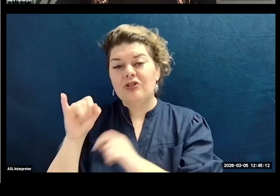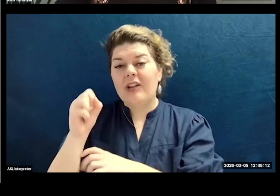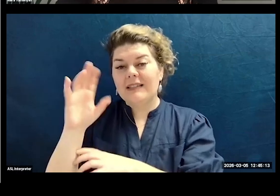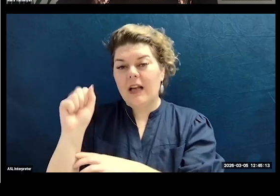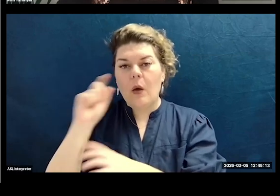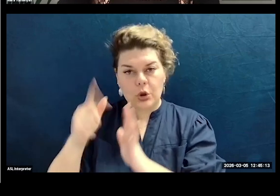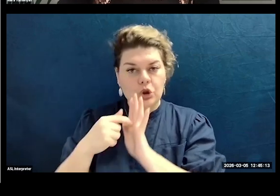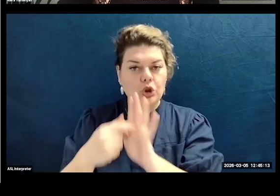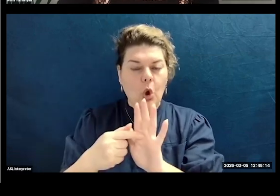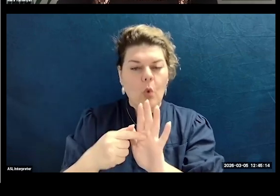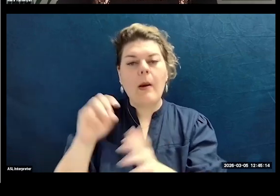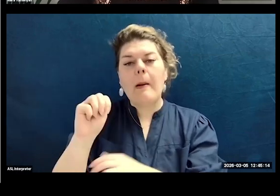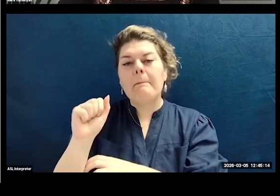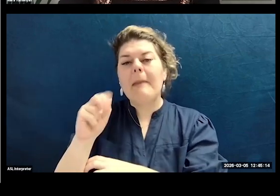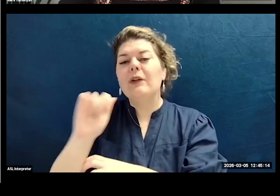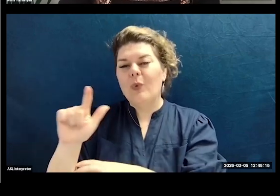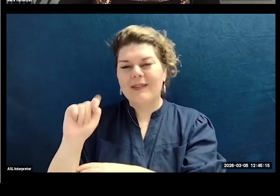manual tagging during the session.